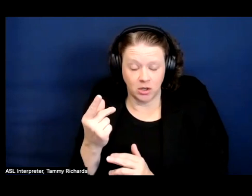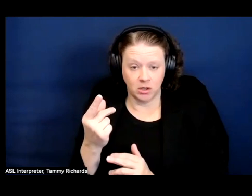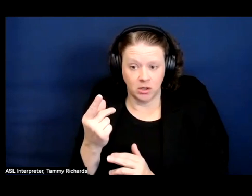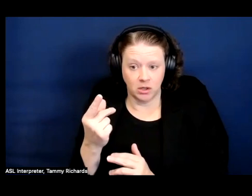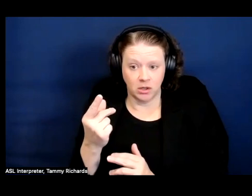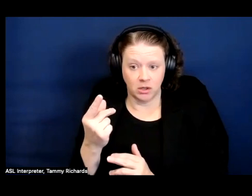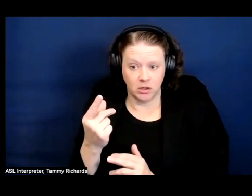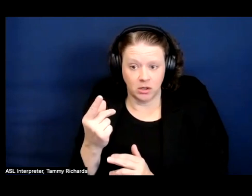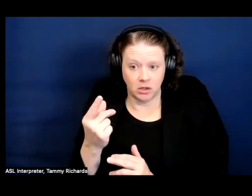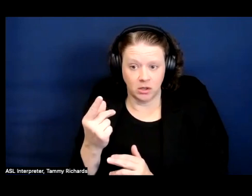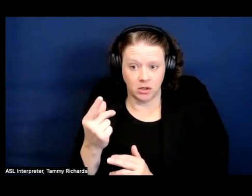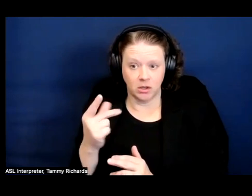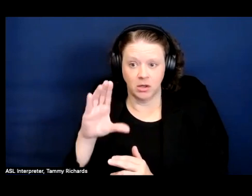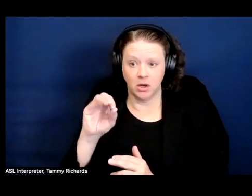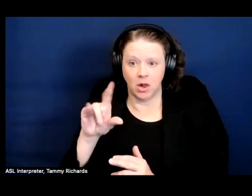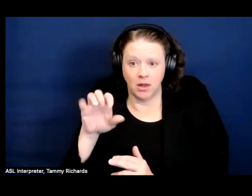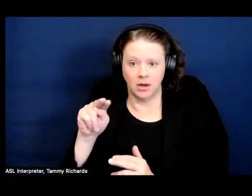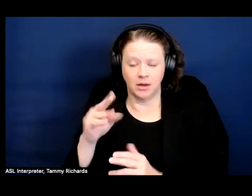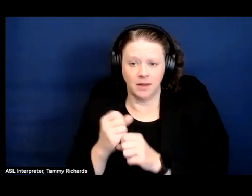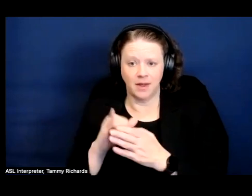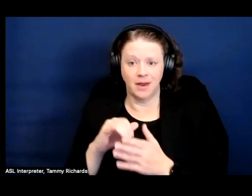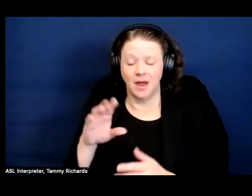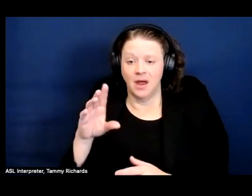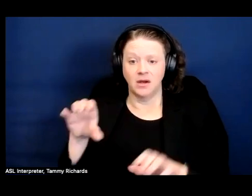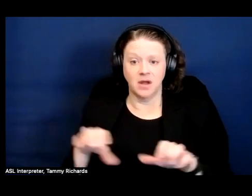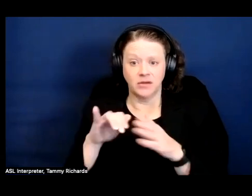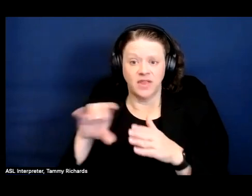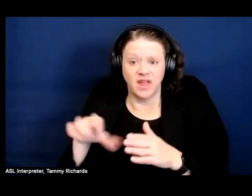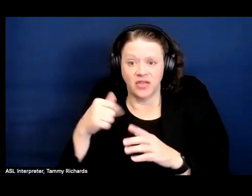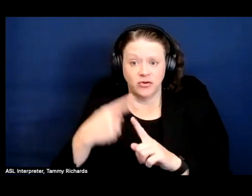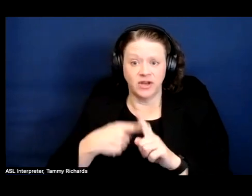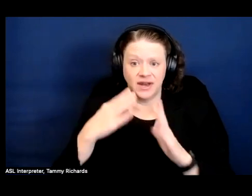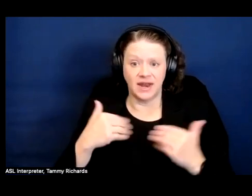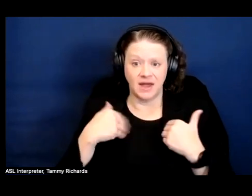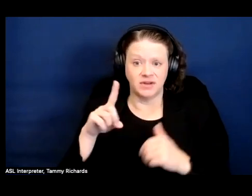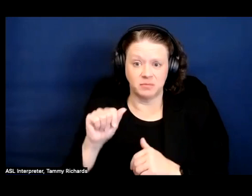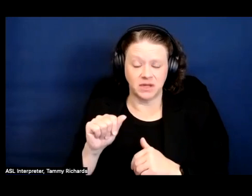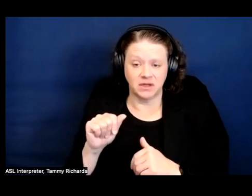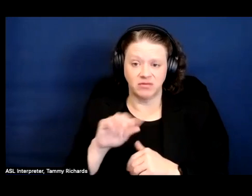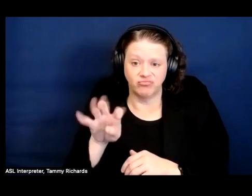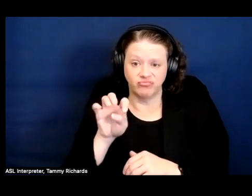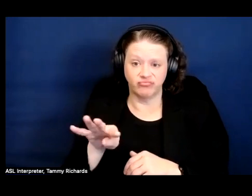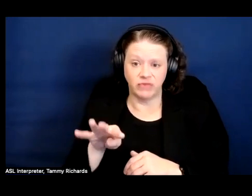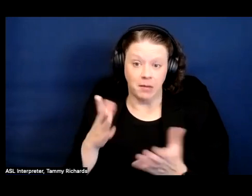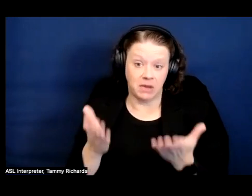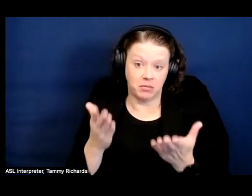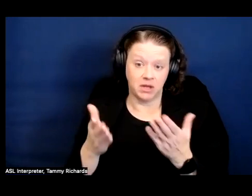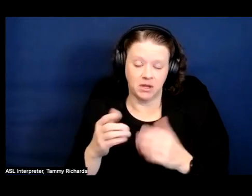"I'm gonna charge you a higher security deposit, "I'm going to charge you a higher monthly rent. "You don't get a parking spot while everybody else does,"